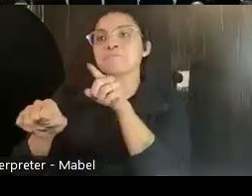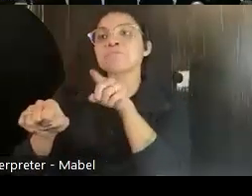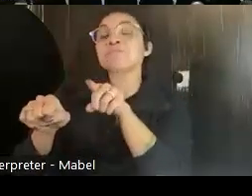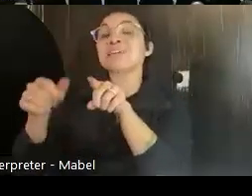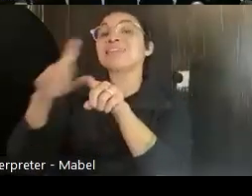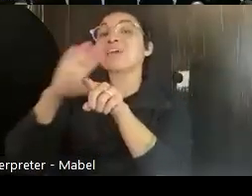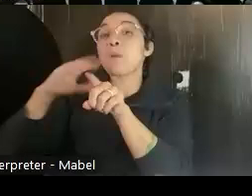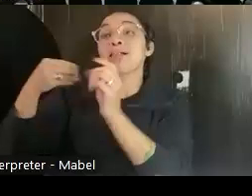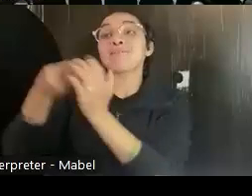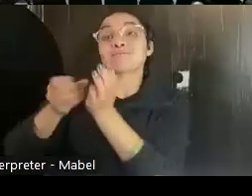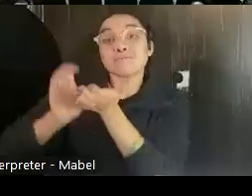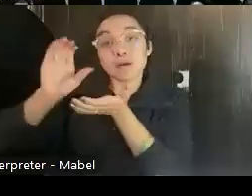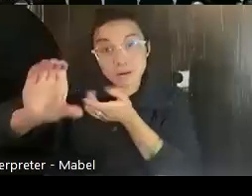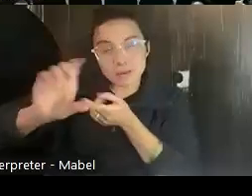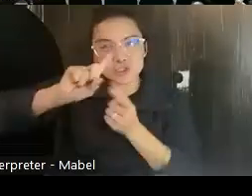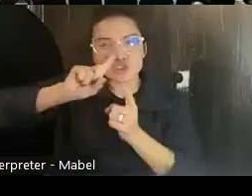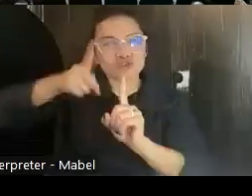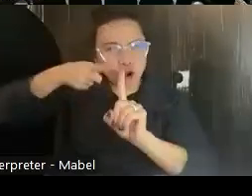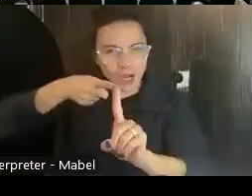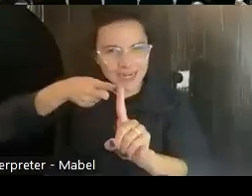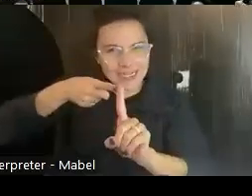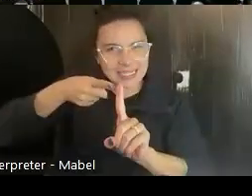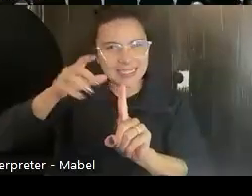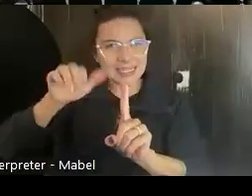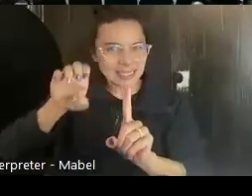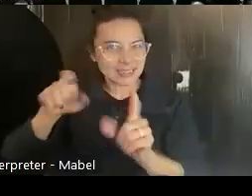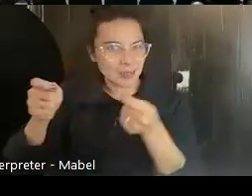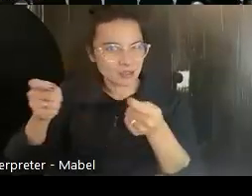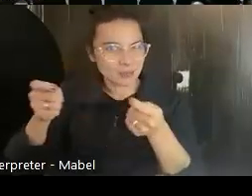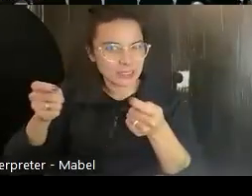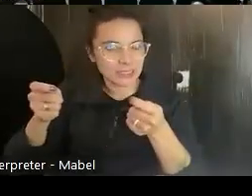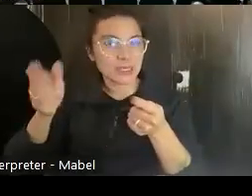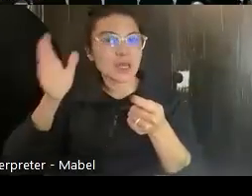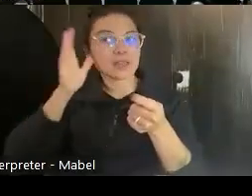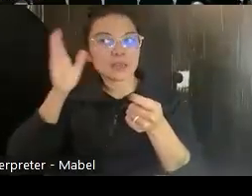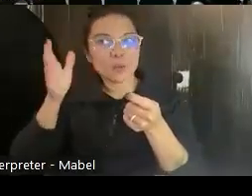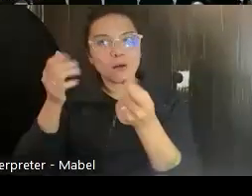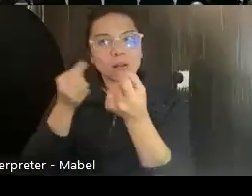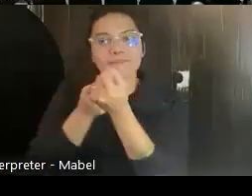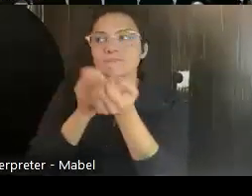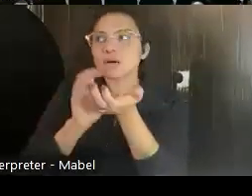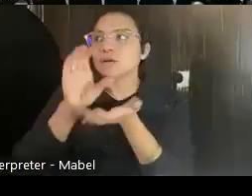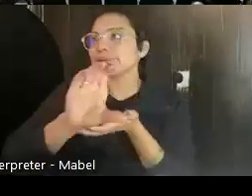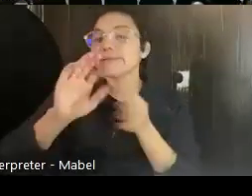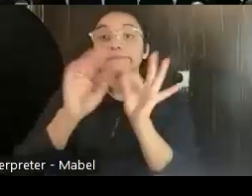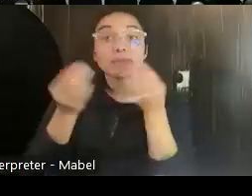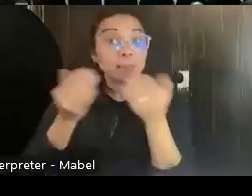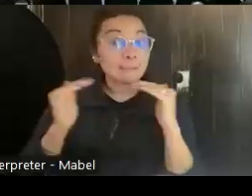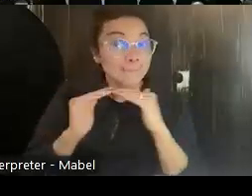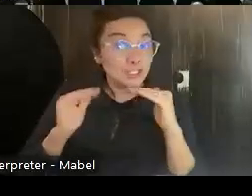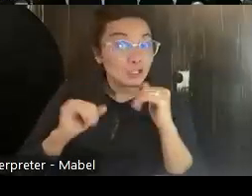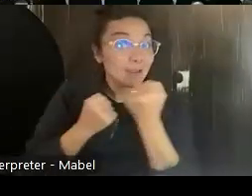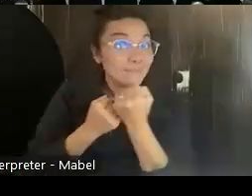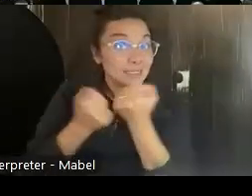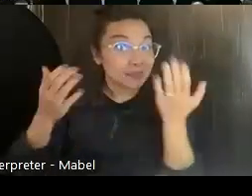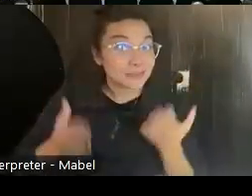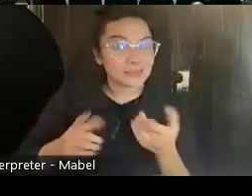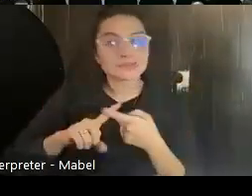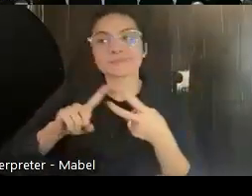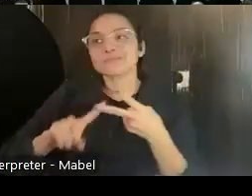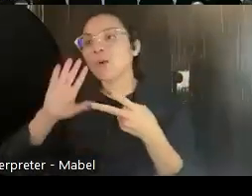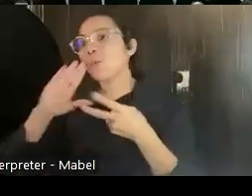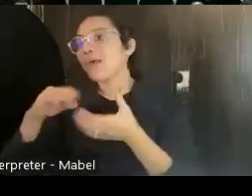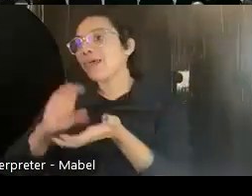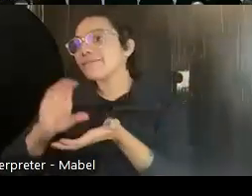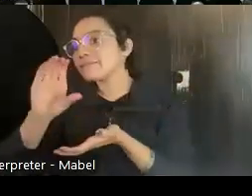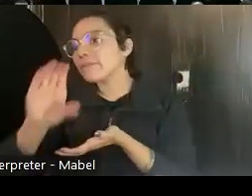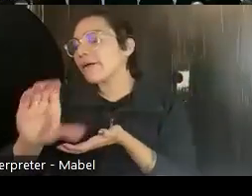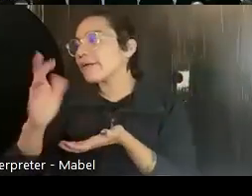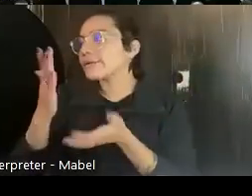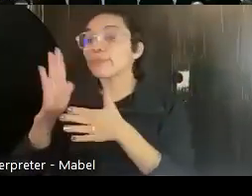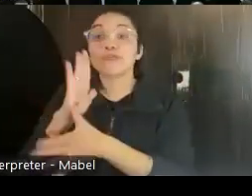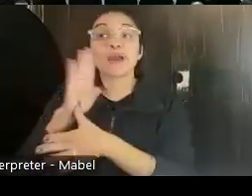case management they fund um Family peer Advocates they fund uh Primary Care Nursing support um so